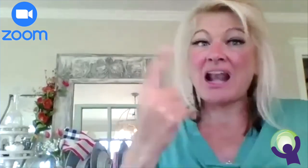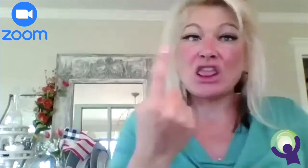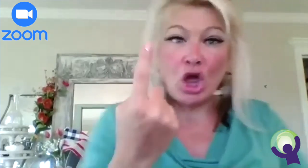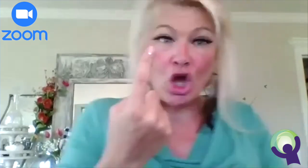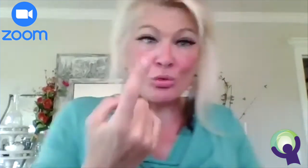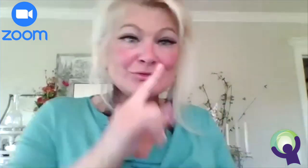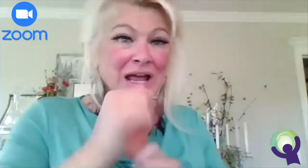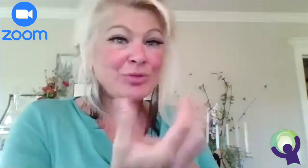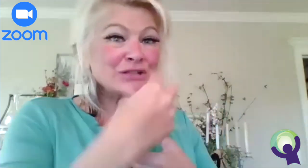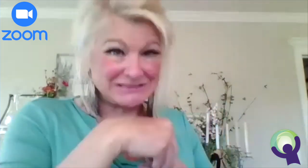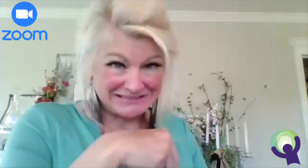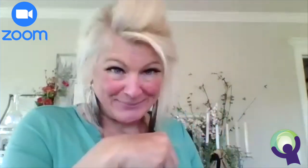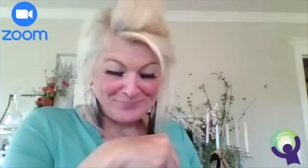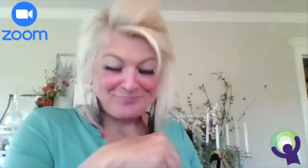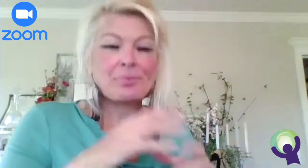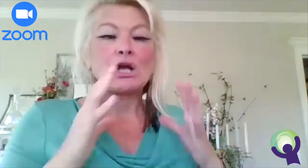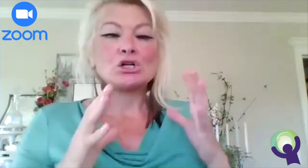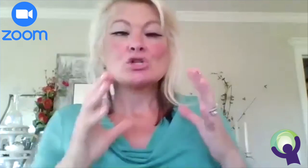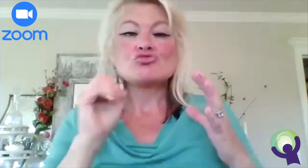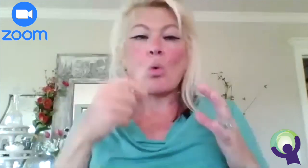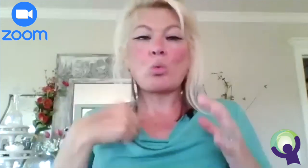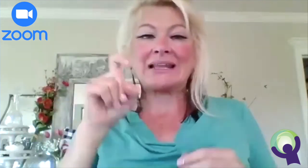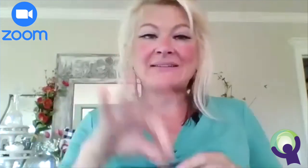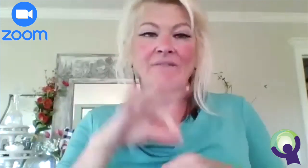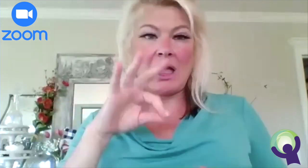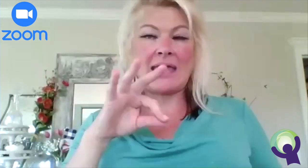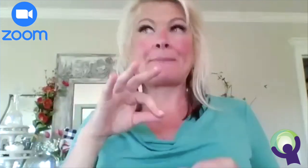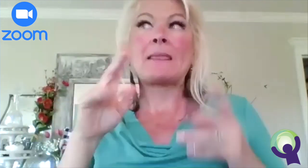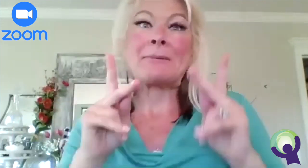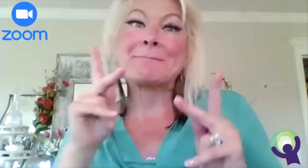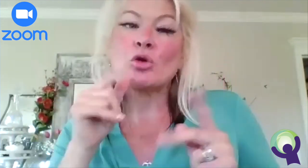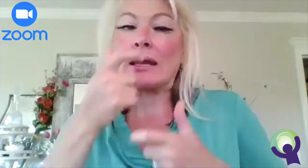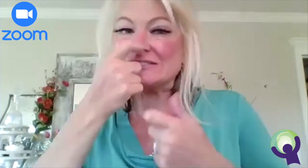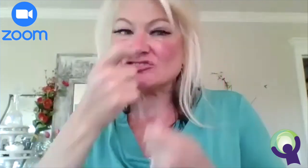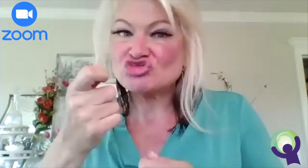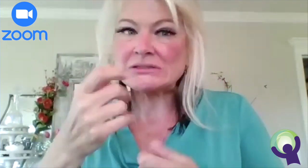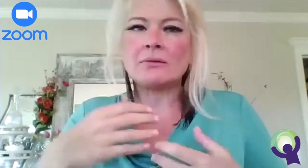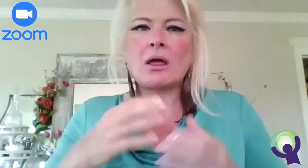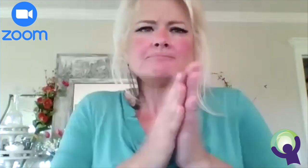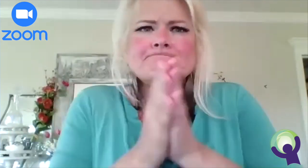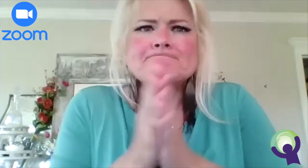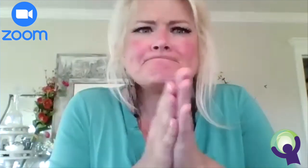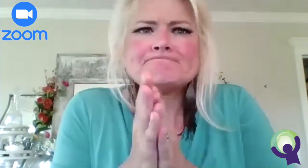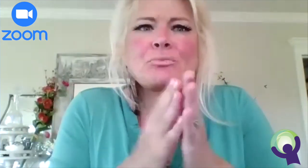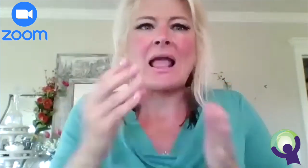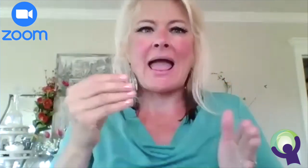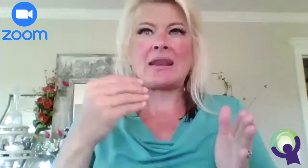because they're unfamiliar with deaf children with autism. So we need to find the people who are interested in,